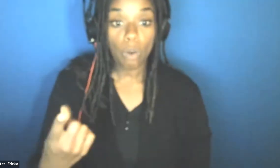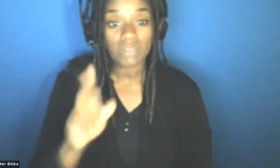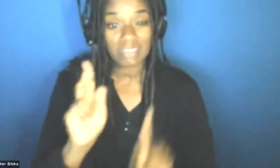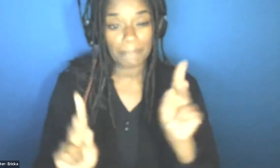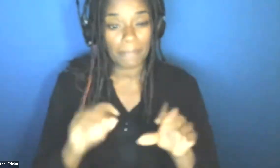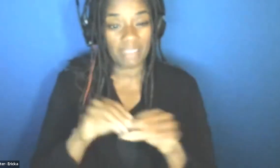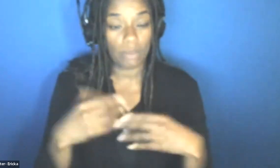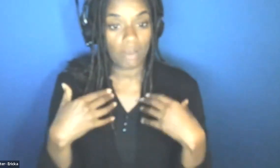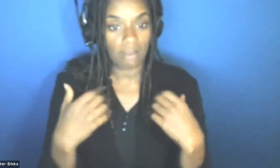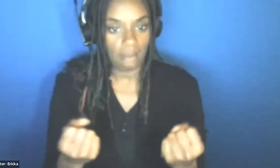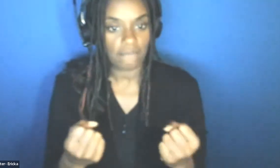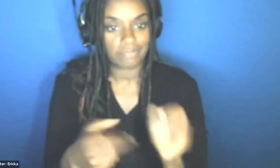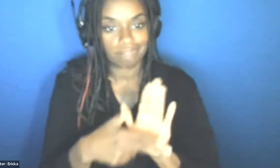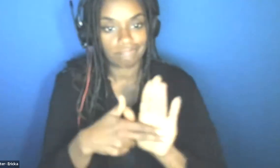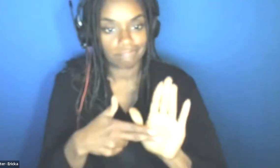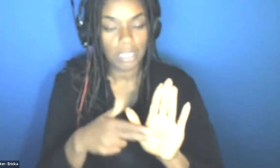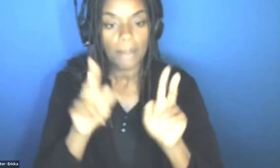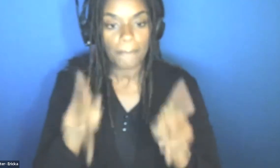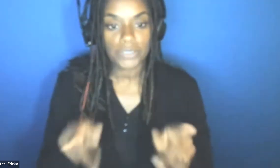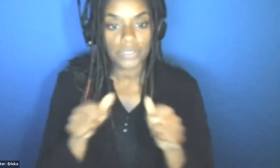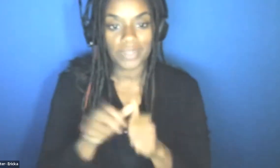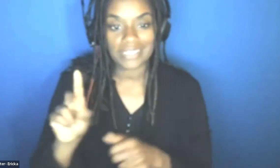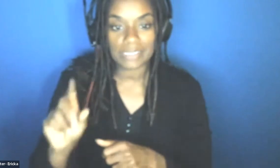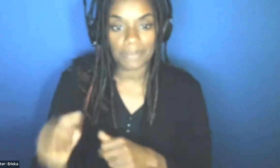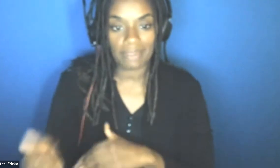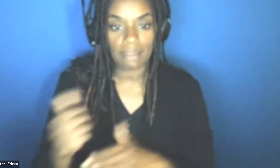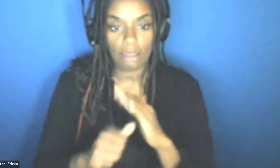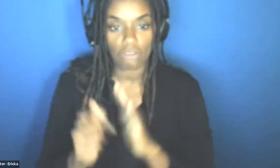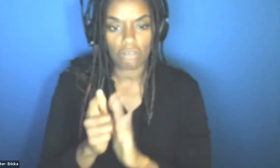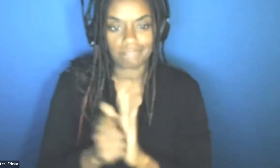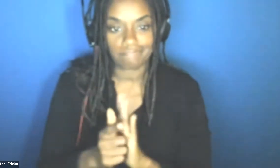And in recovery means that the individual is no longer engaging in using drugs illegally or the individuals in a supervised rehabilitation program.